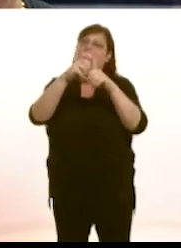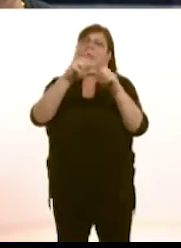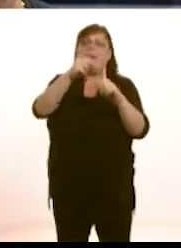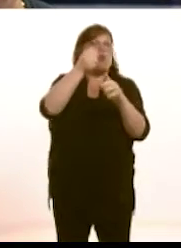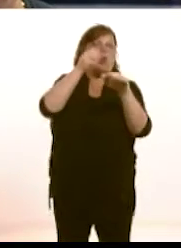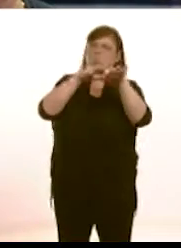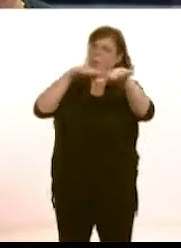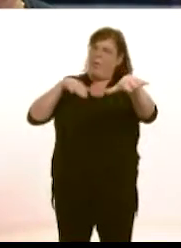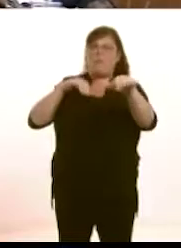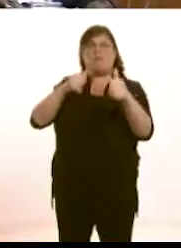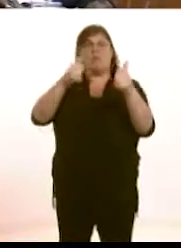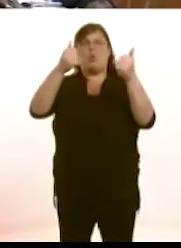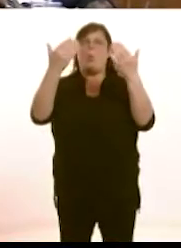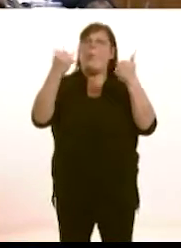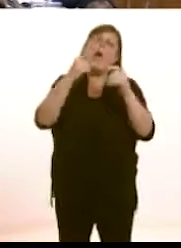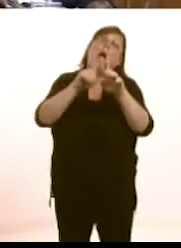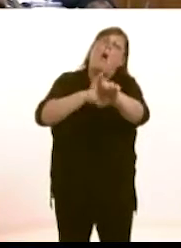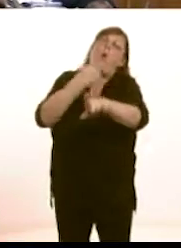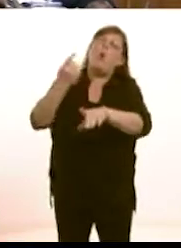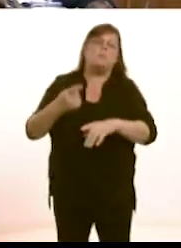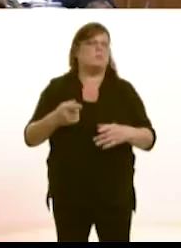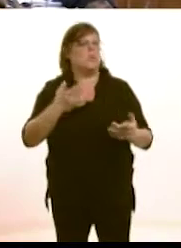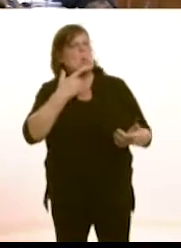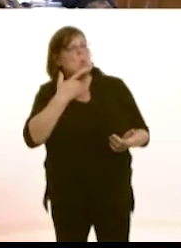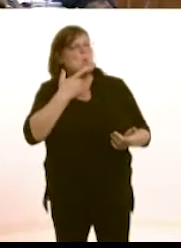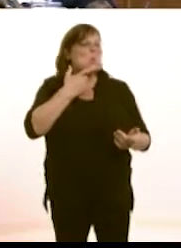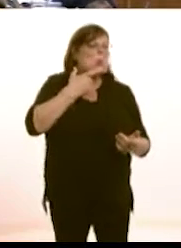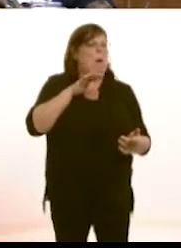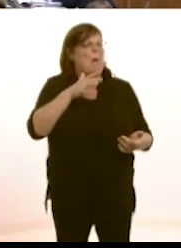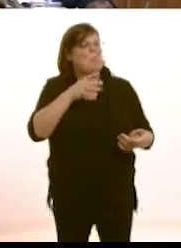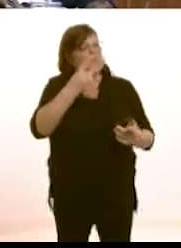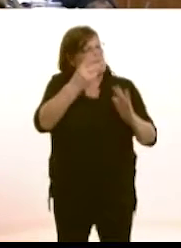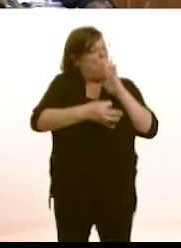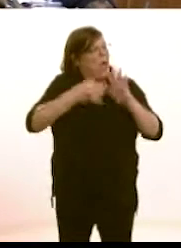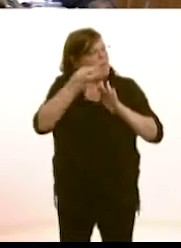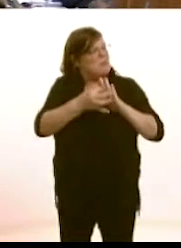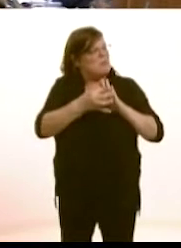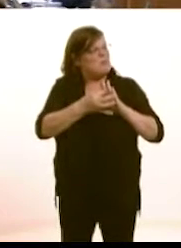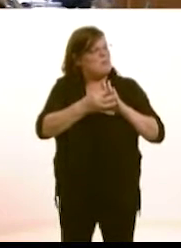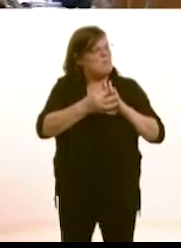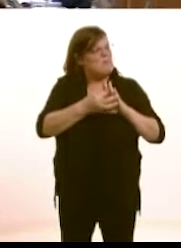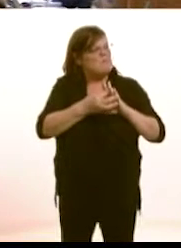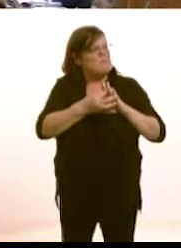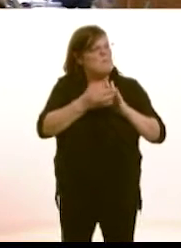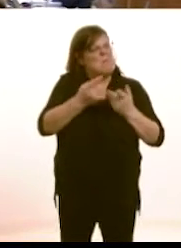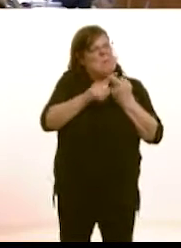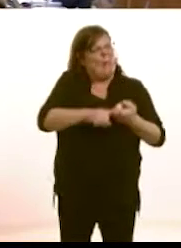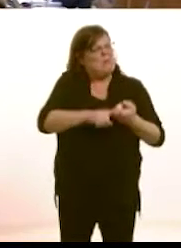poor weather. Carwyn Jones: That would be a journey, I suspect, of some two hours, depending on the traffic, of course.